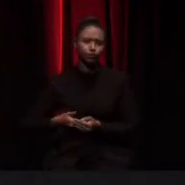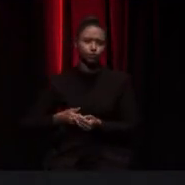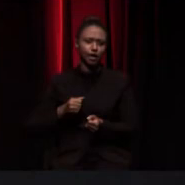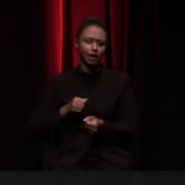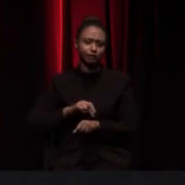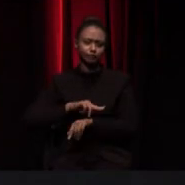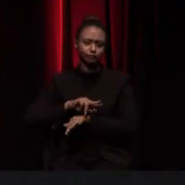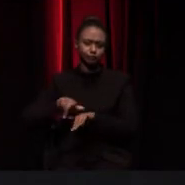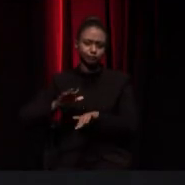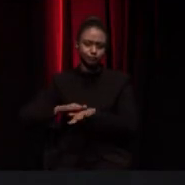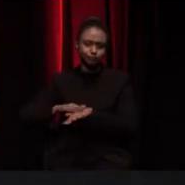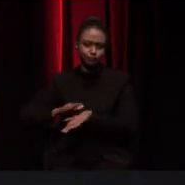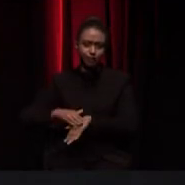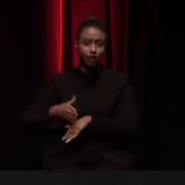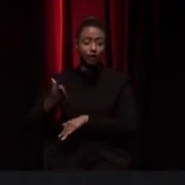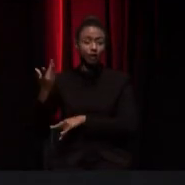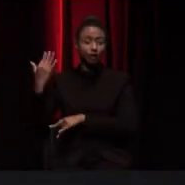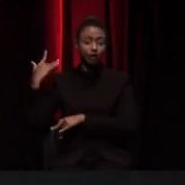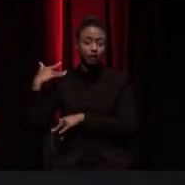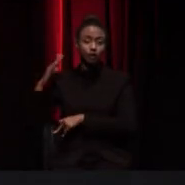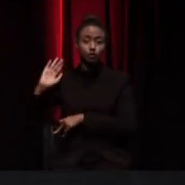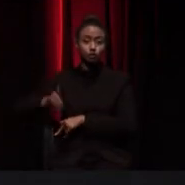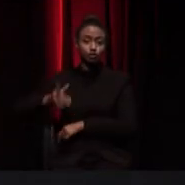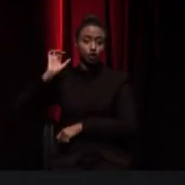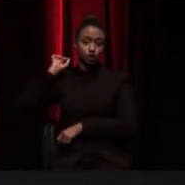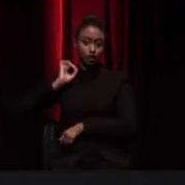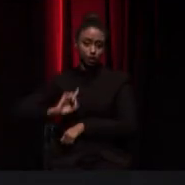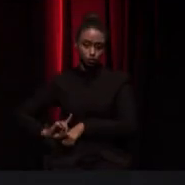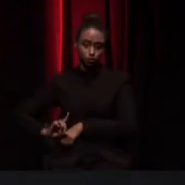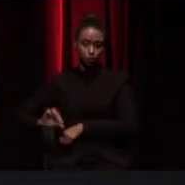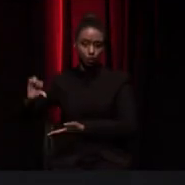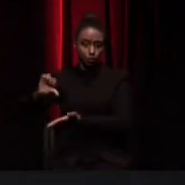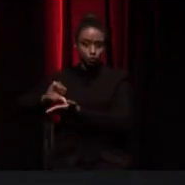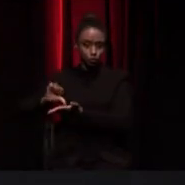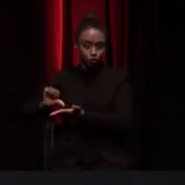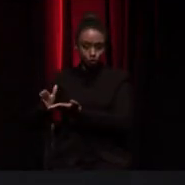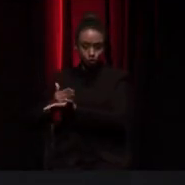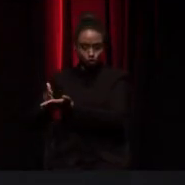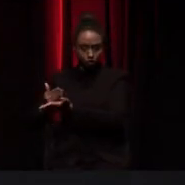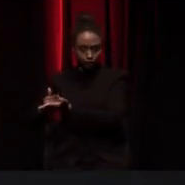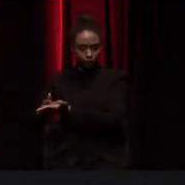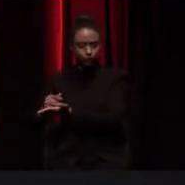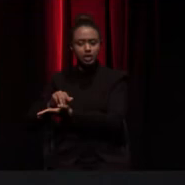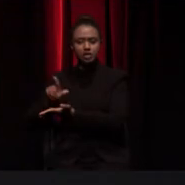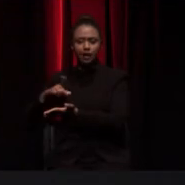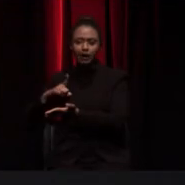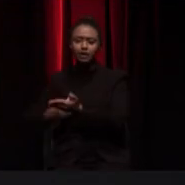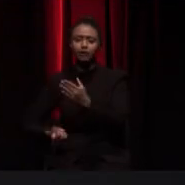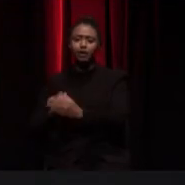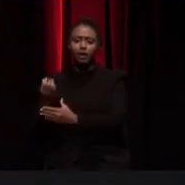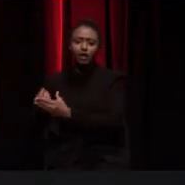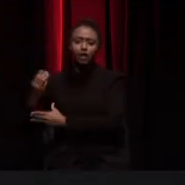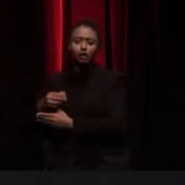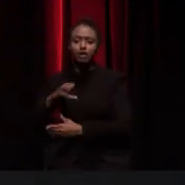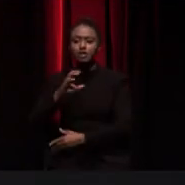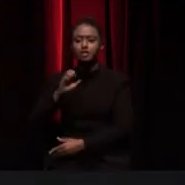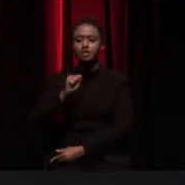In recent years she was director of the Magazine Nucleus, when magazines Serafina and Revista São Paulo were created.